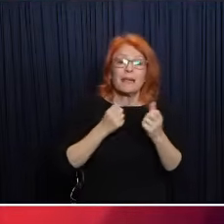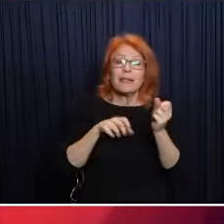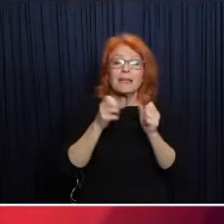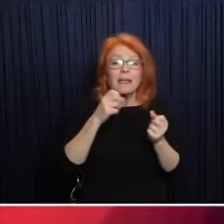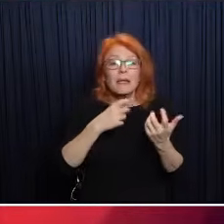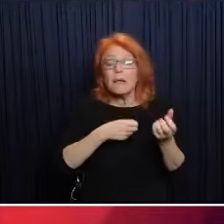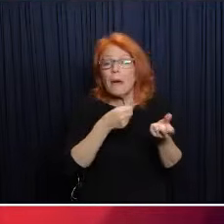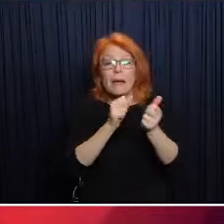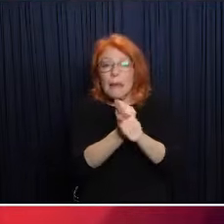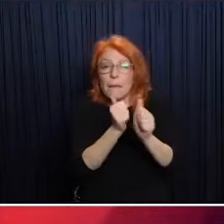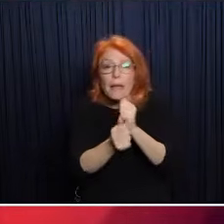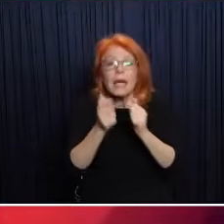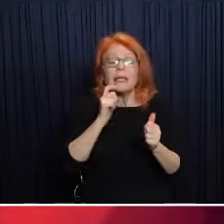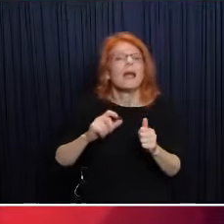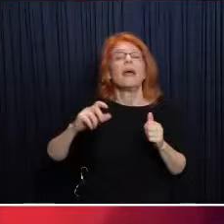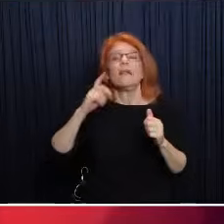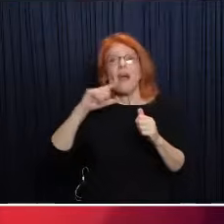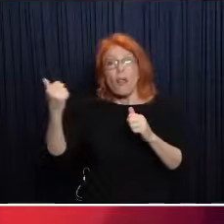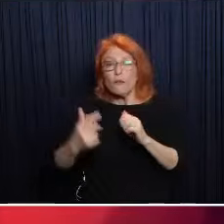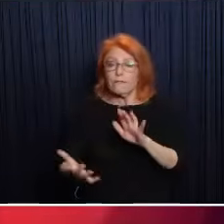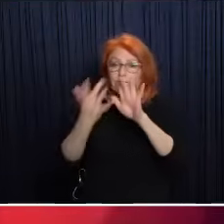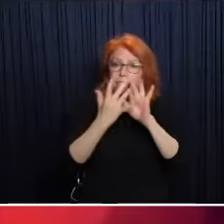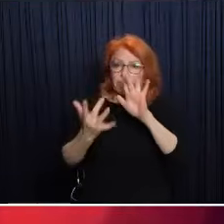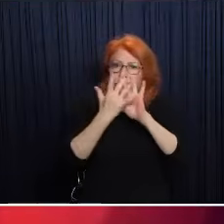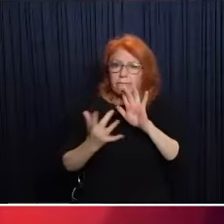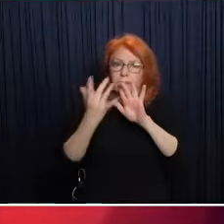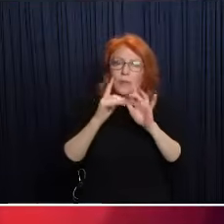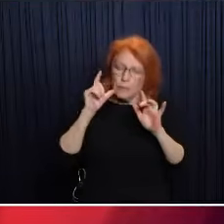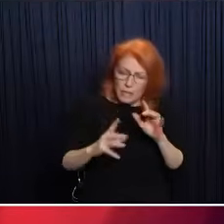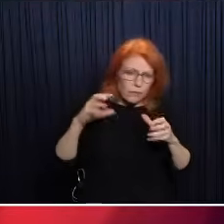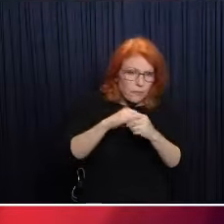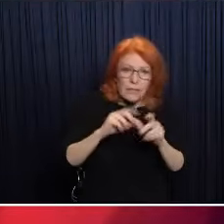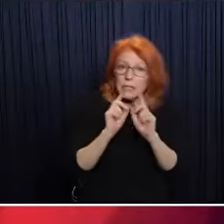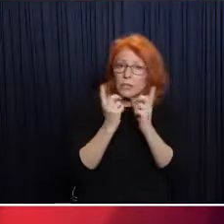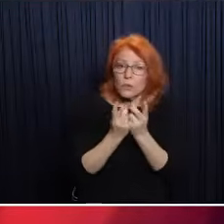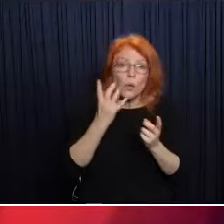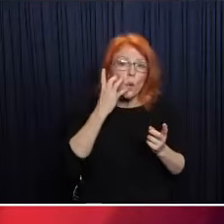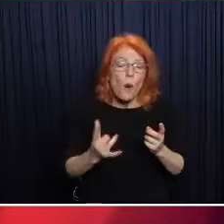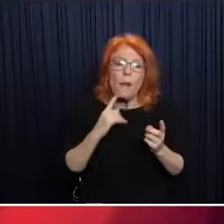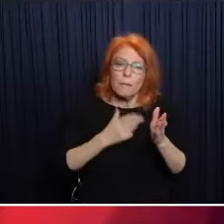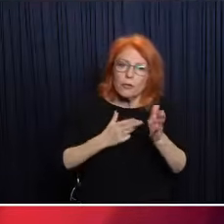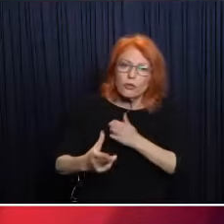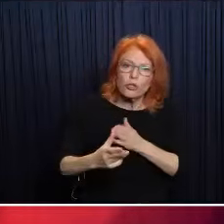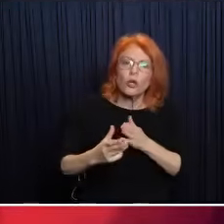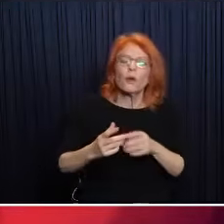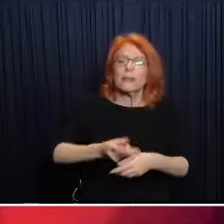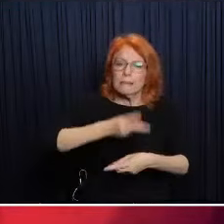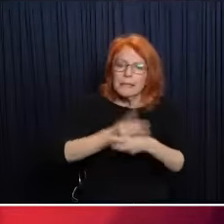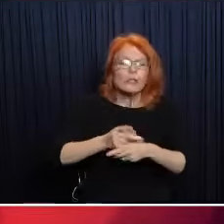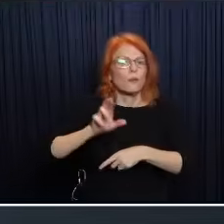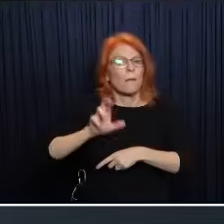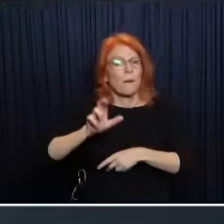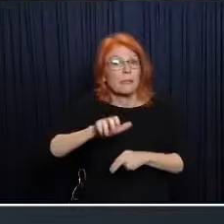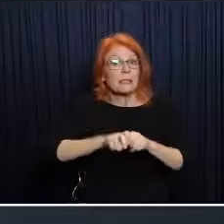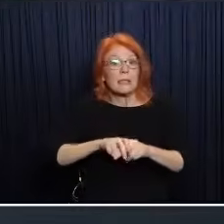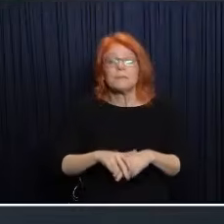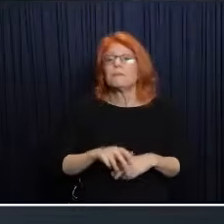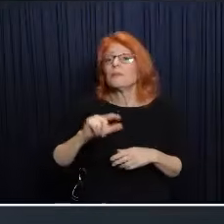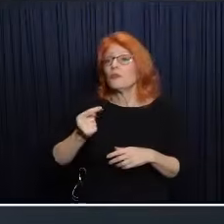TRIED TO DO. IT IS WI THE PRESIDENT REACHED OUT AND ENDORSED MY CAMPAIGN.